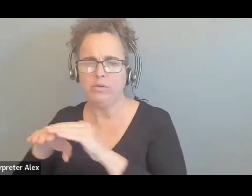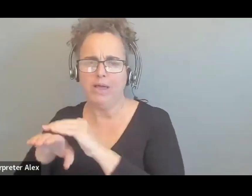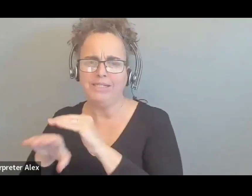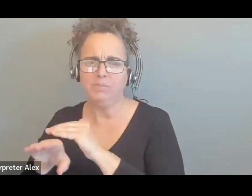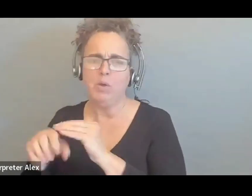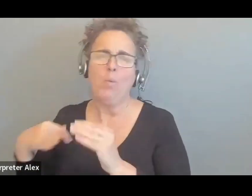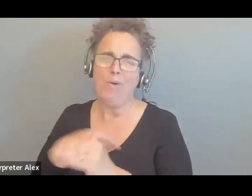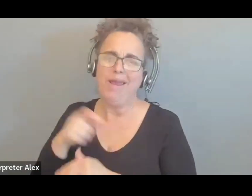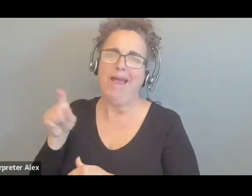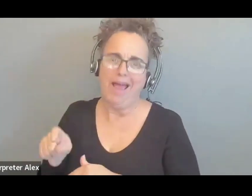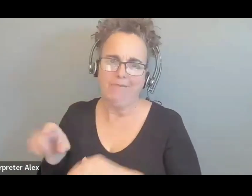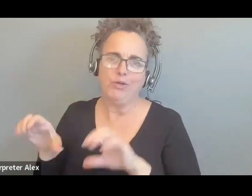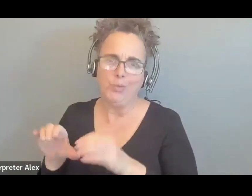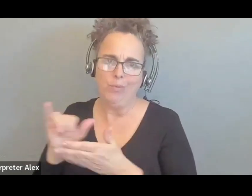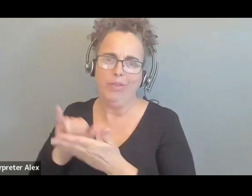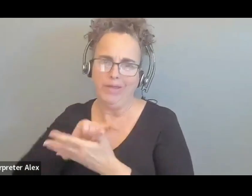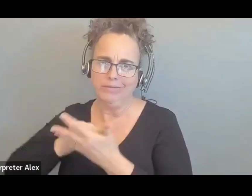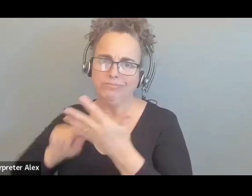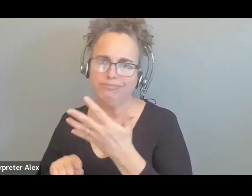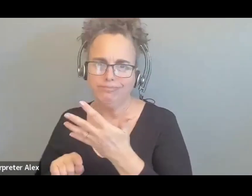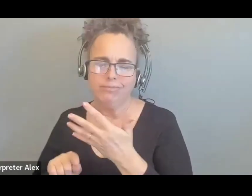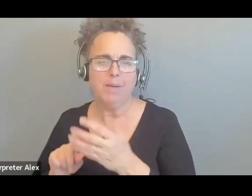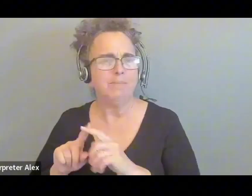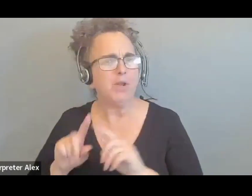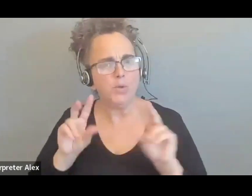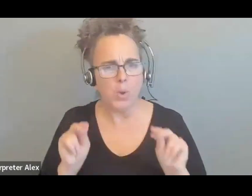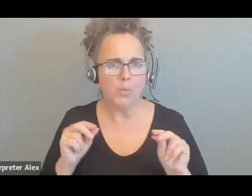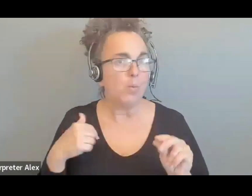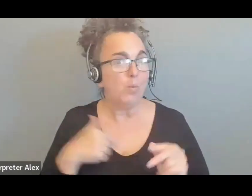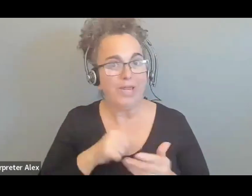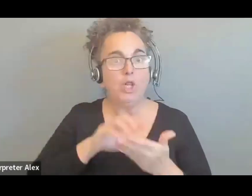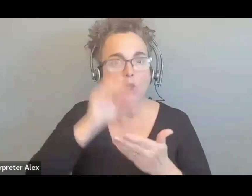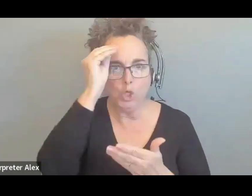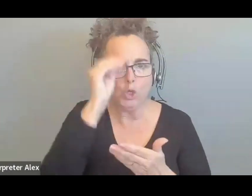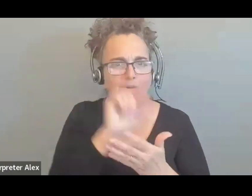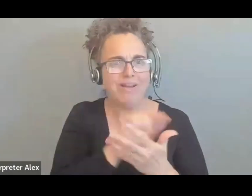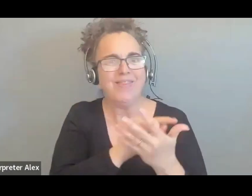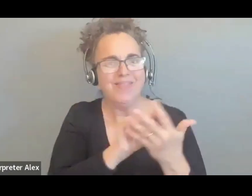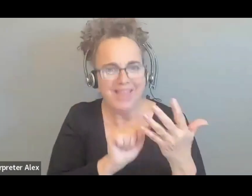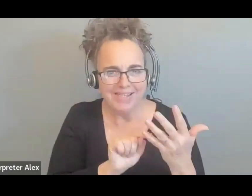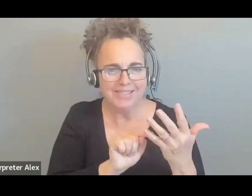We can say, "hey, these are, this is what we learned and these are the patterns